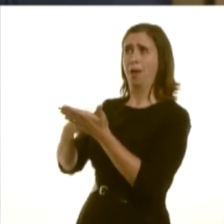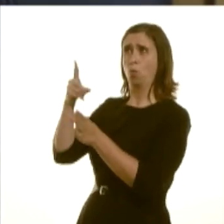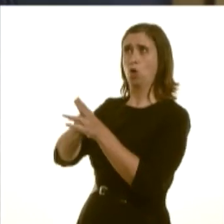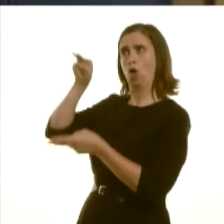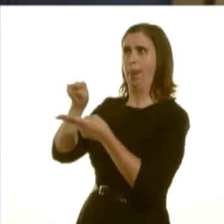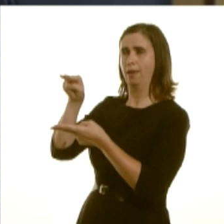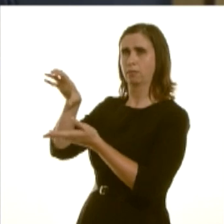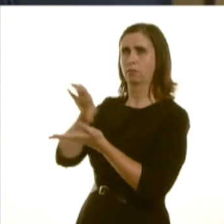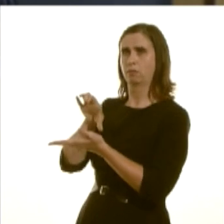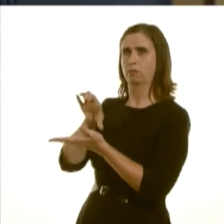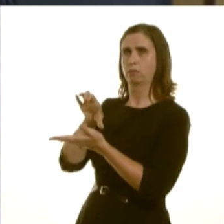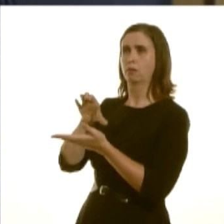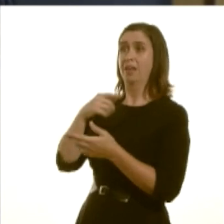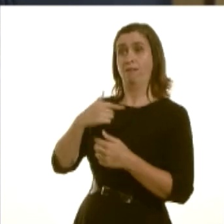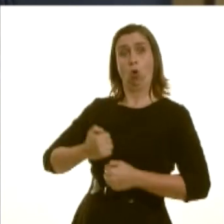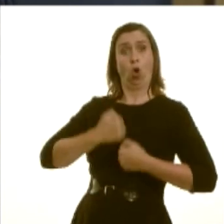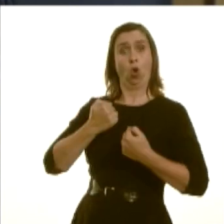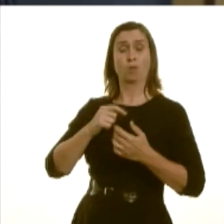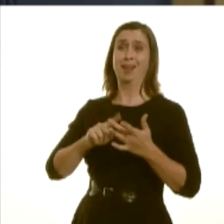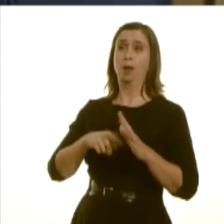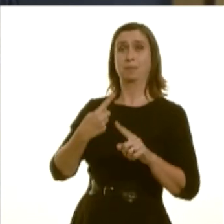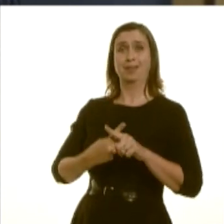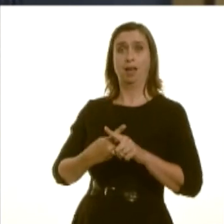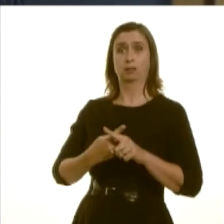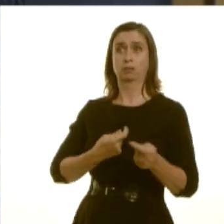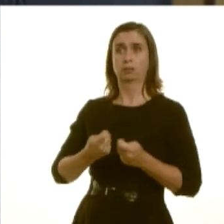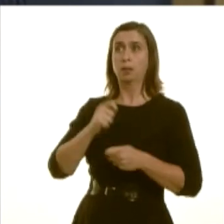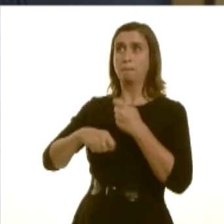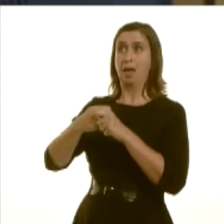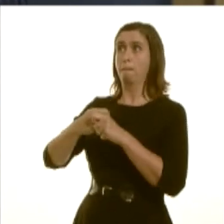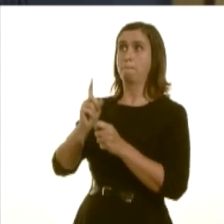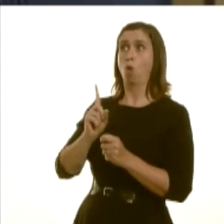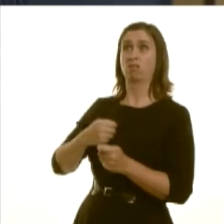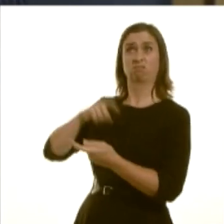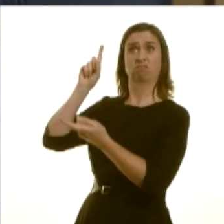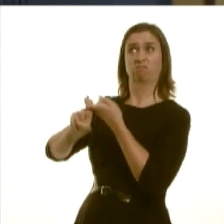varying powers…it would simply lock in permanently the underfunding. Now that can’t possibly